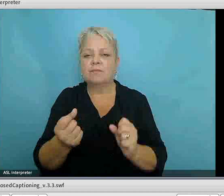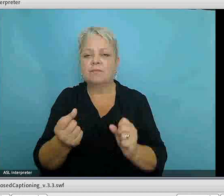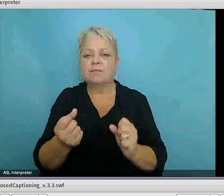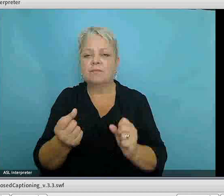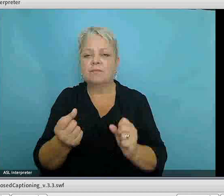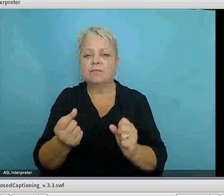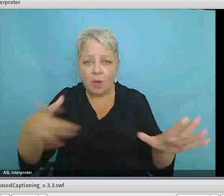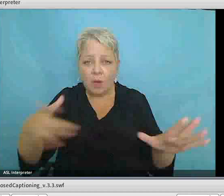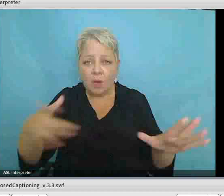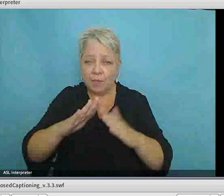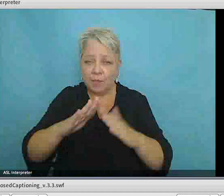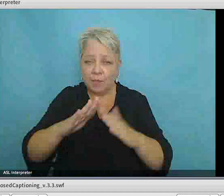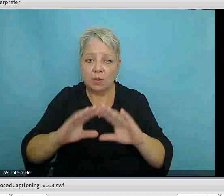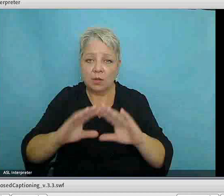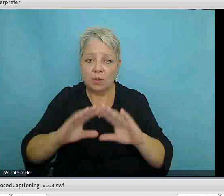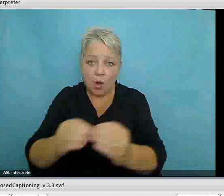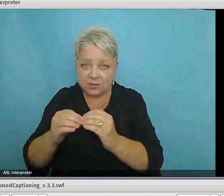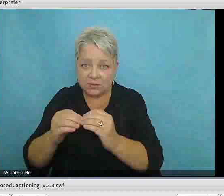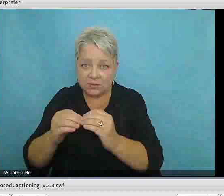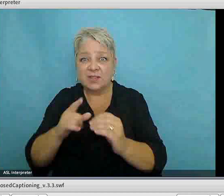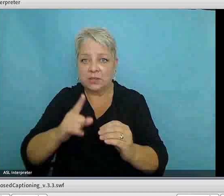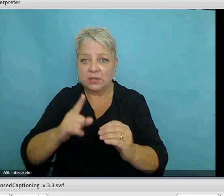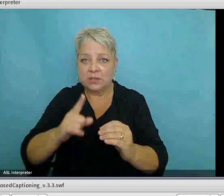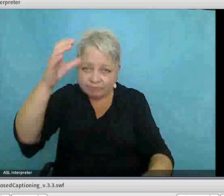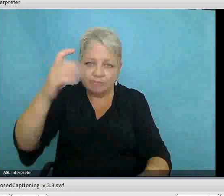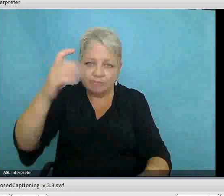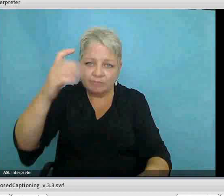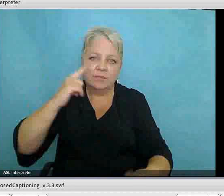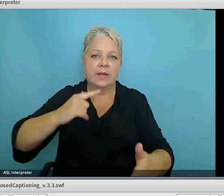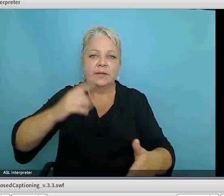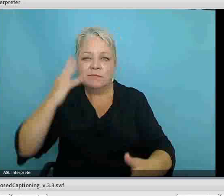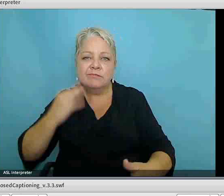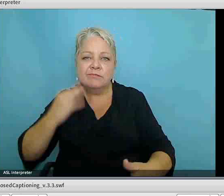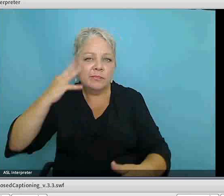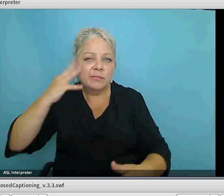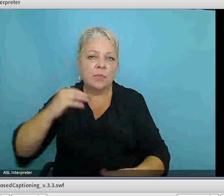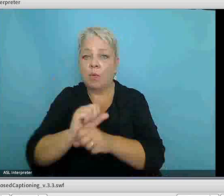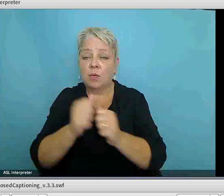whether it be shelter providers or healthcare for the homeless or other programs.